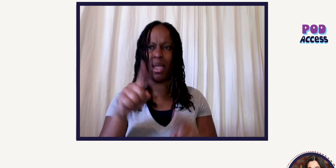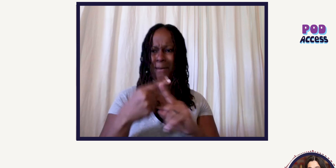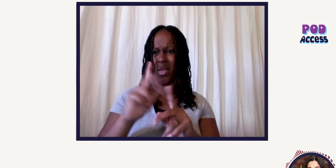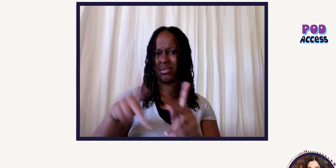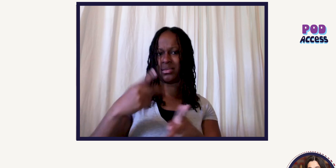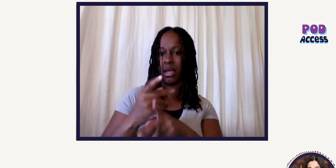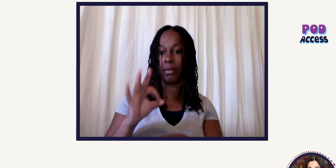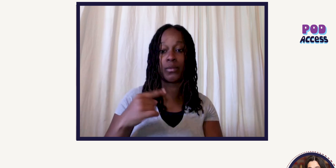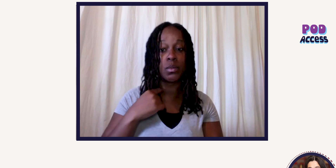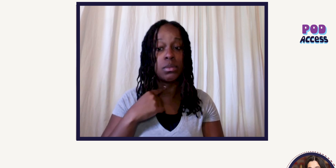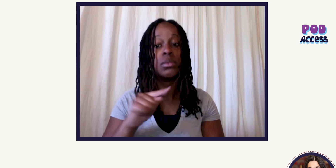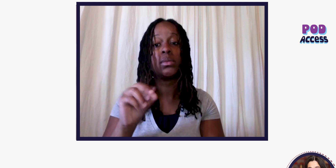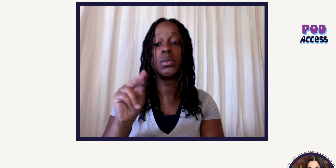while listening to the podcast.